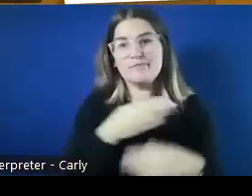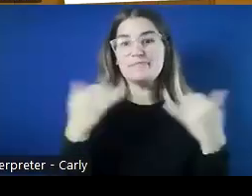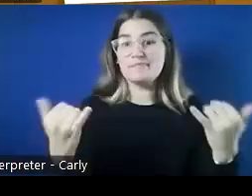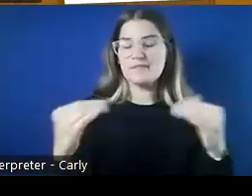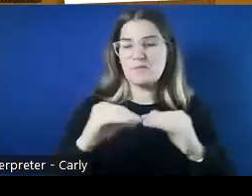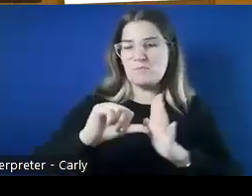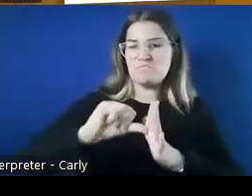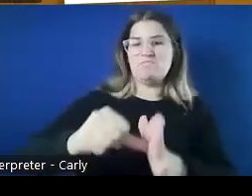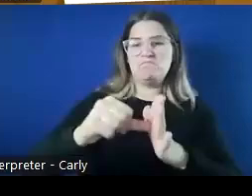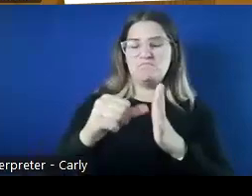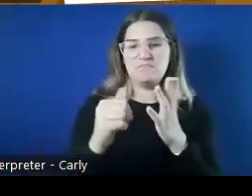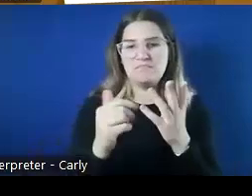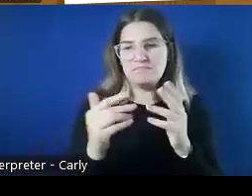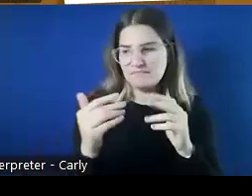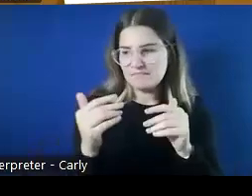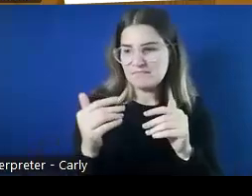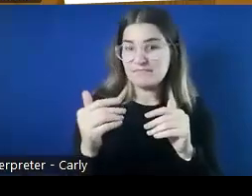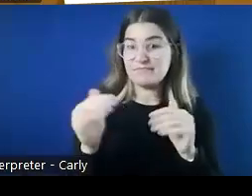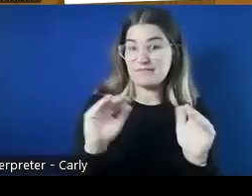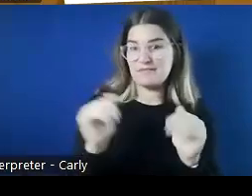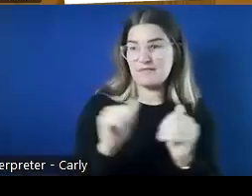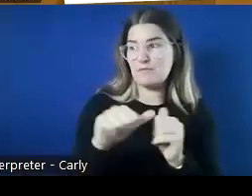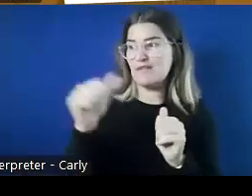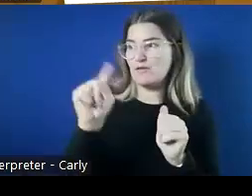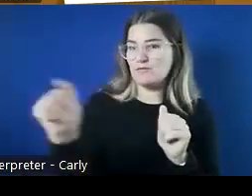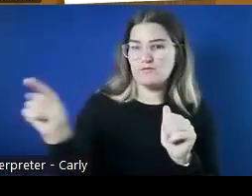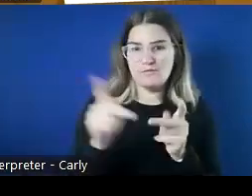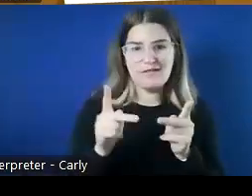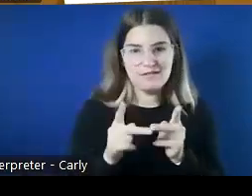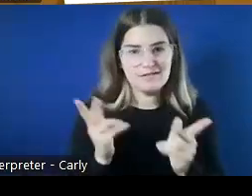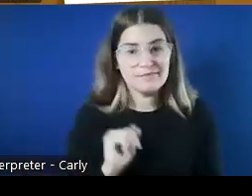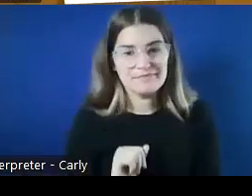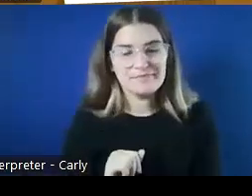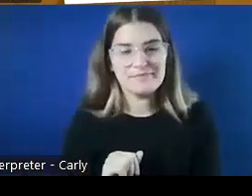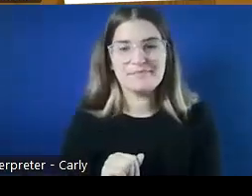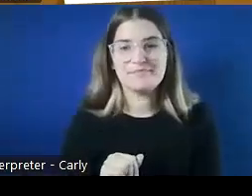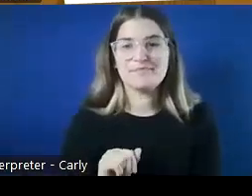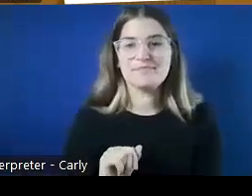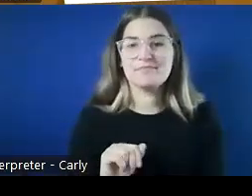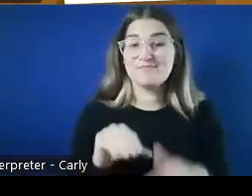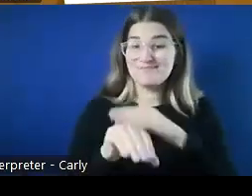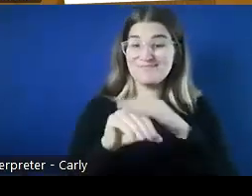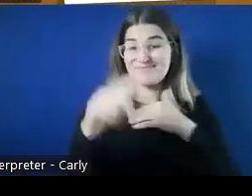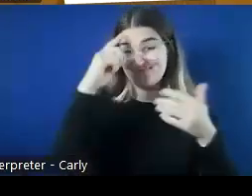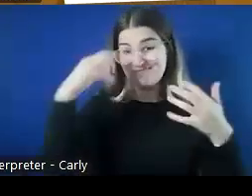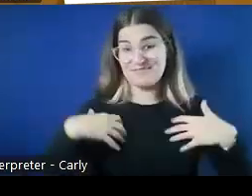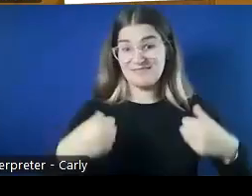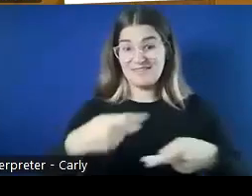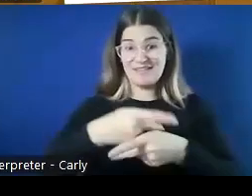us and in comparison to other places access to mental health care and challenges what people have